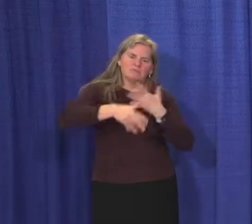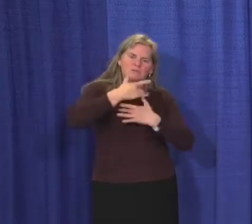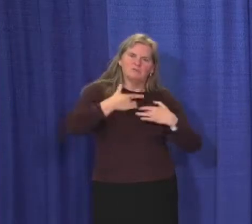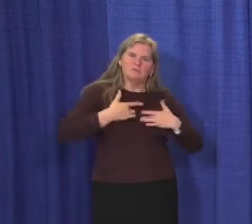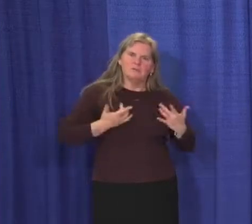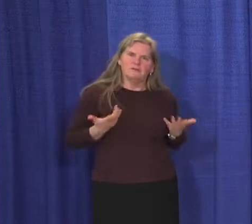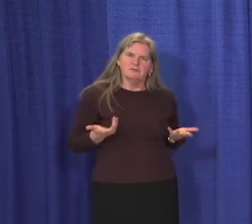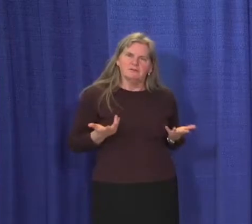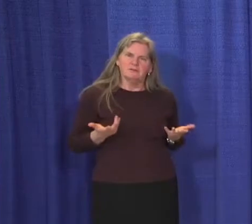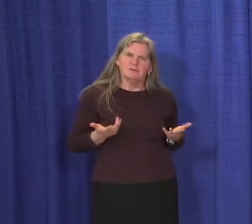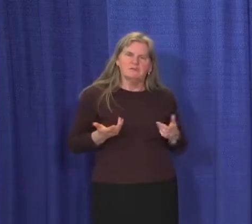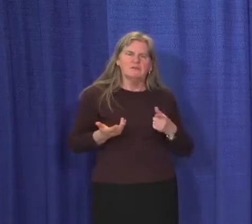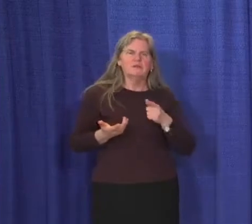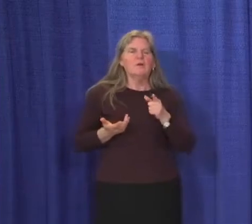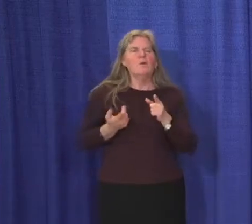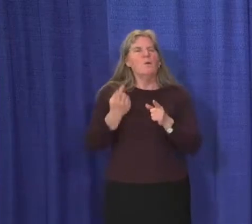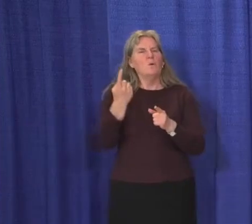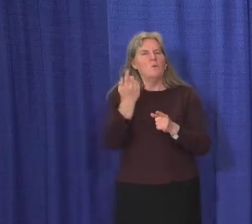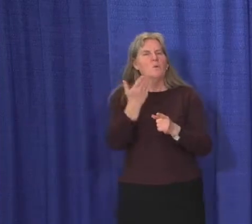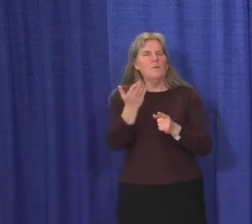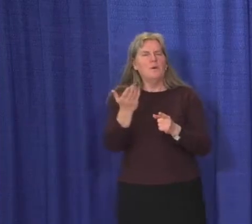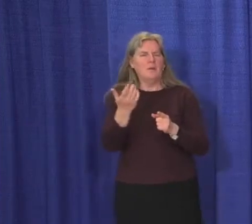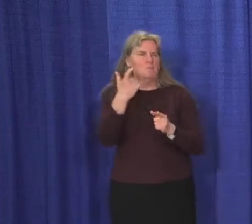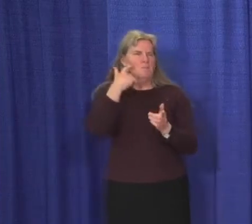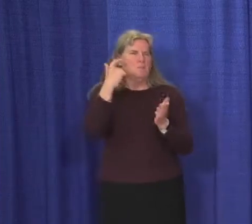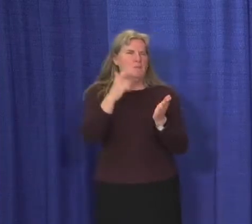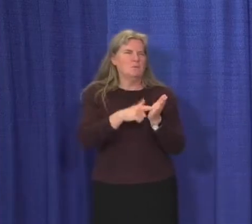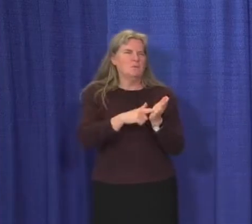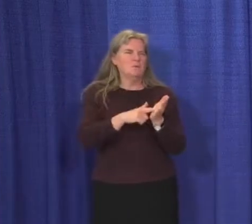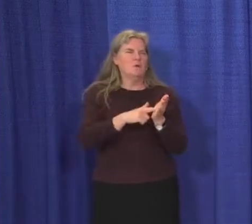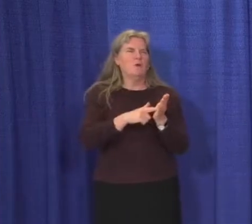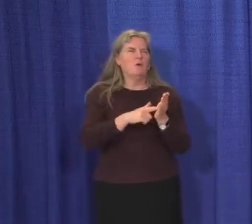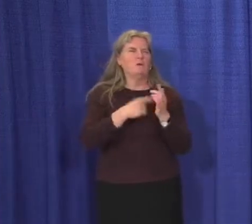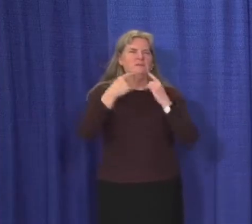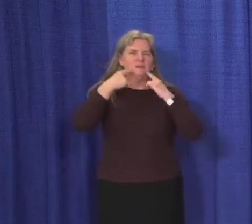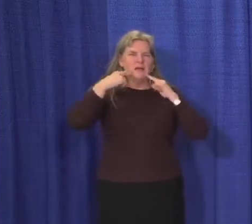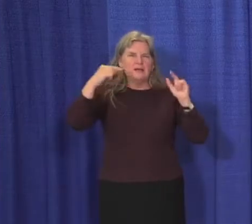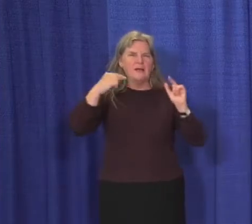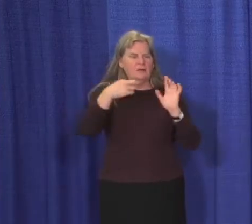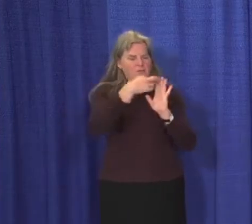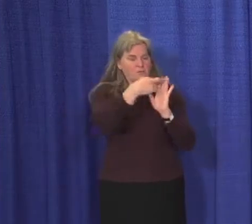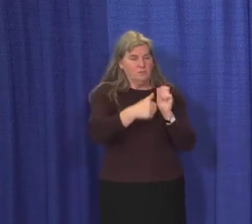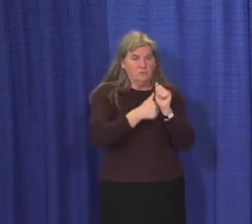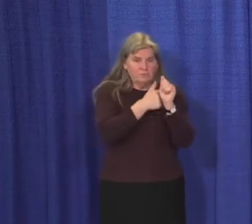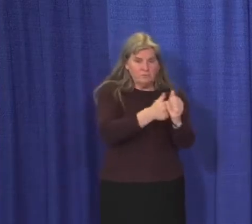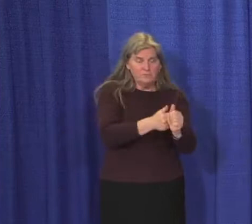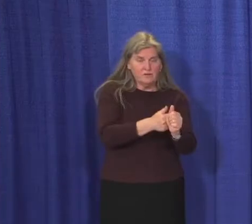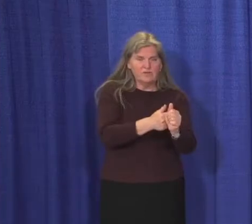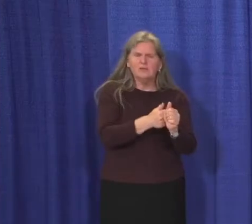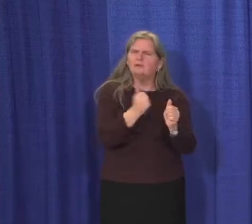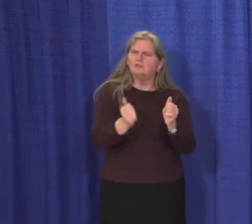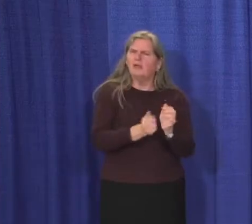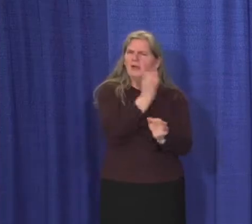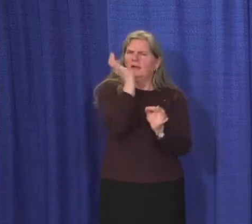Some things you will notice when the new guidelines are finalized, we have made the guidelines for gatherings as